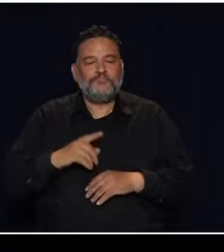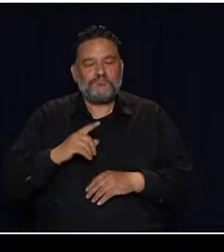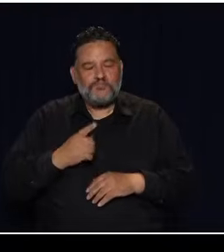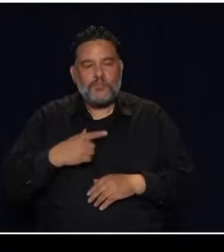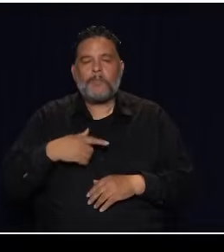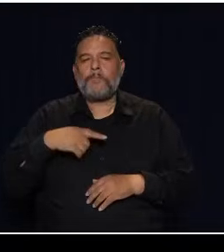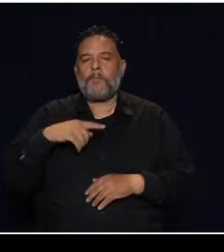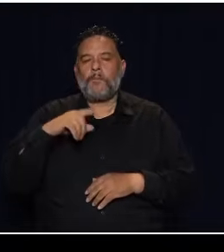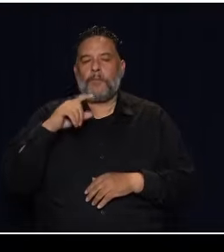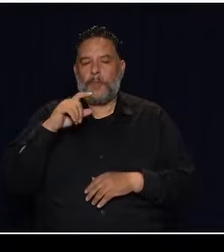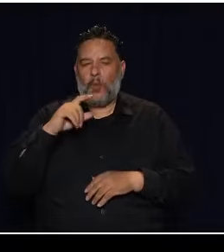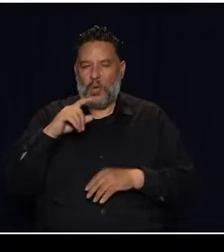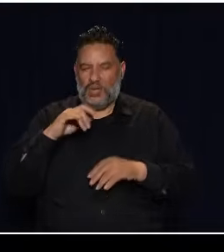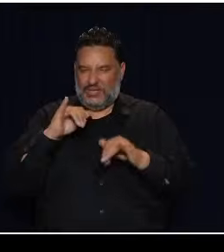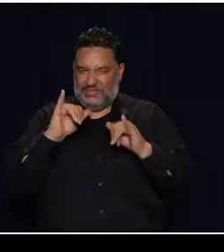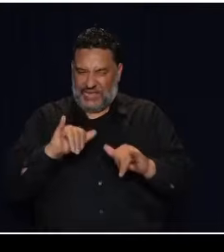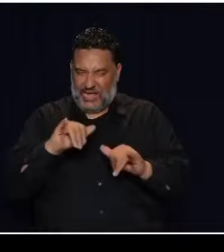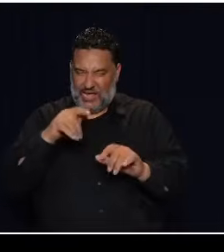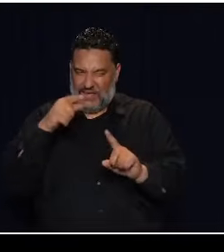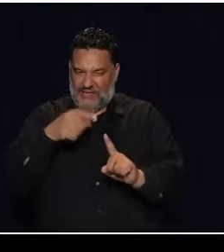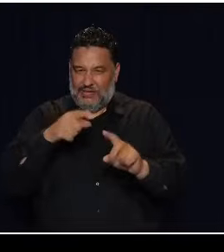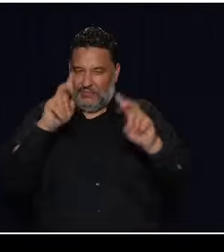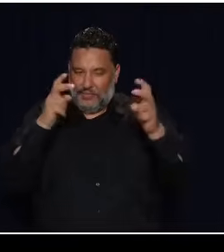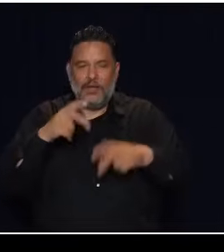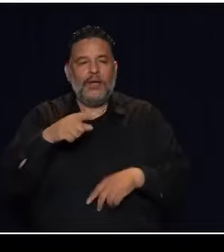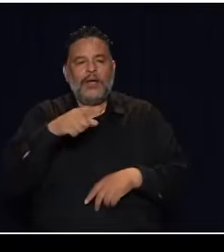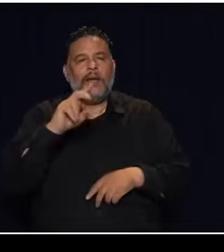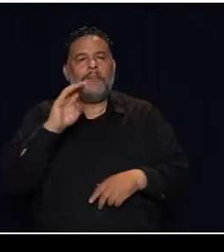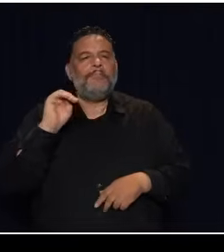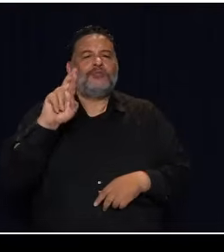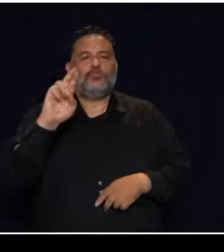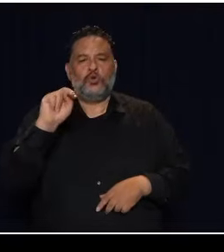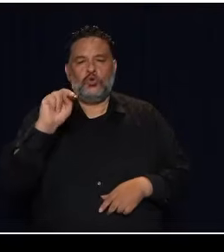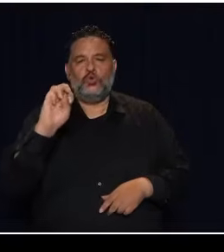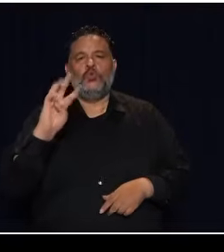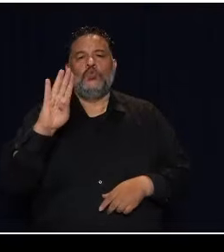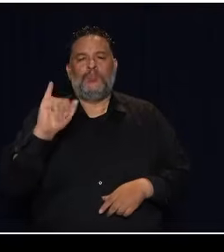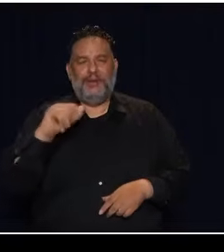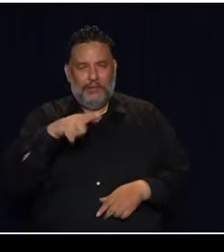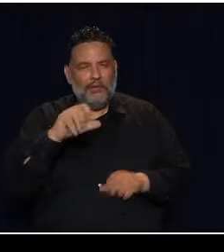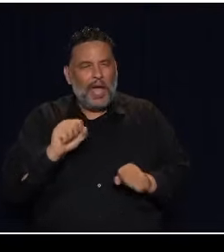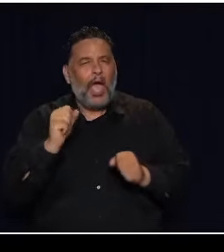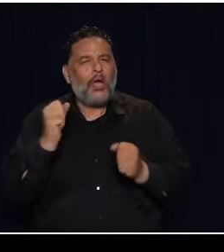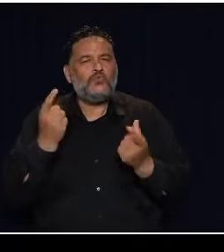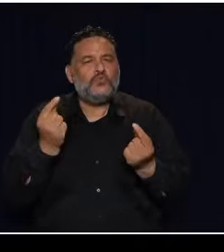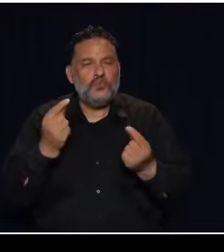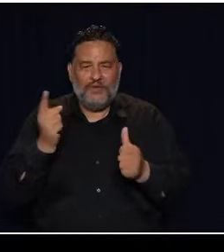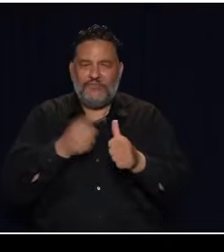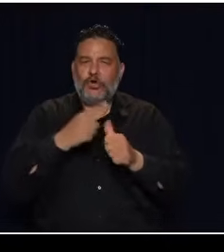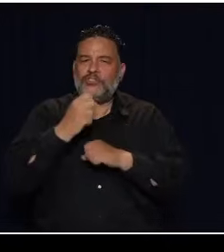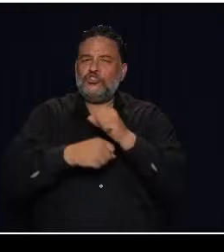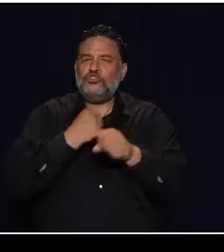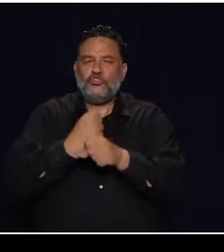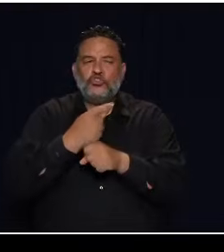JUST TO STICK WITH THAT ISSUE FOR ONE MORE MOMENT MR. NEWBY,